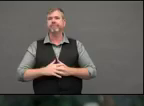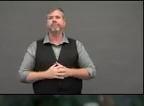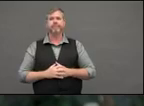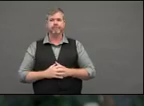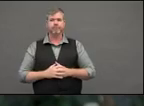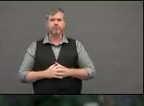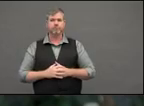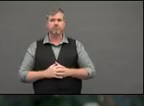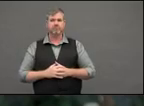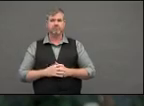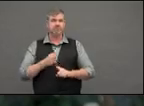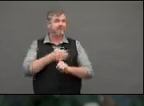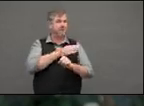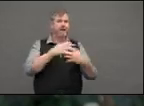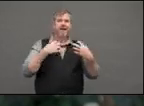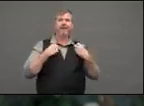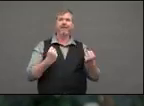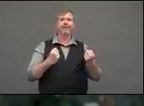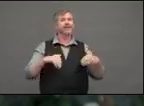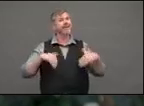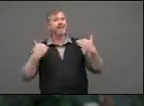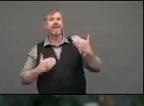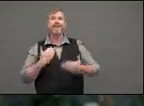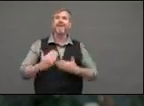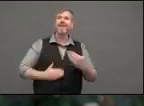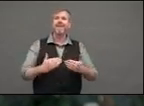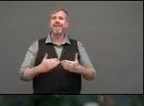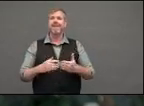young but they didn't survive.